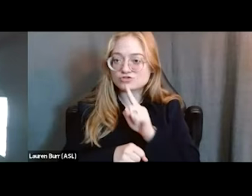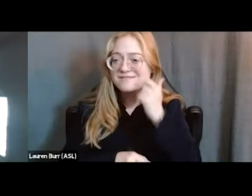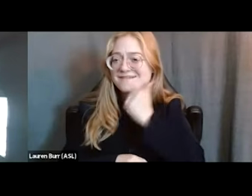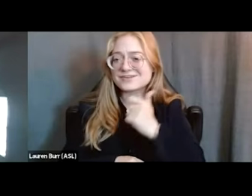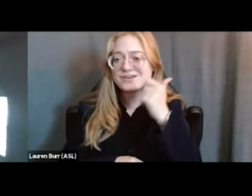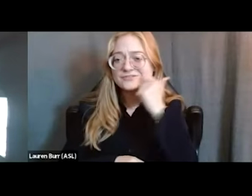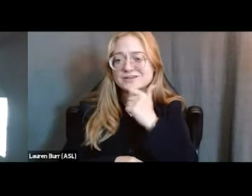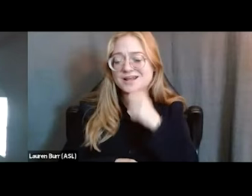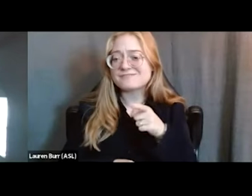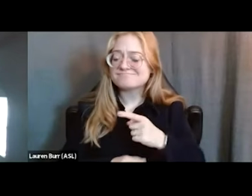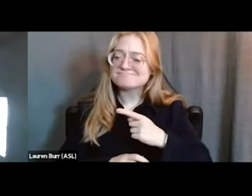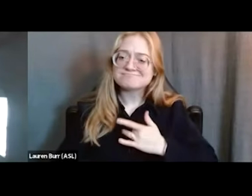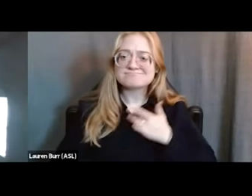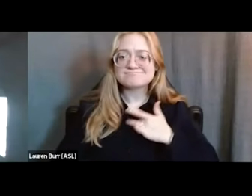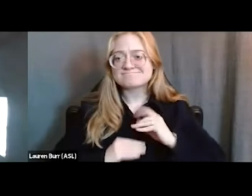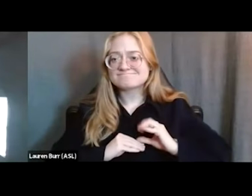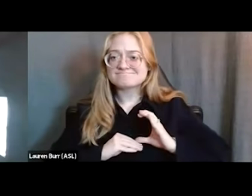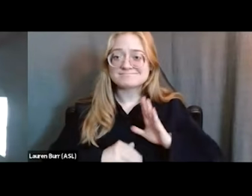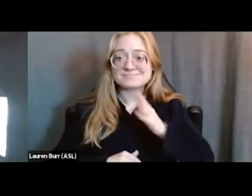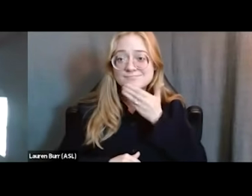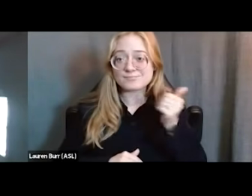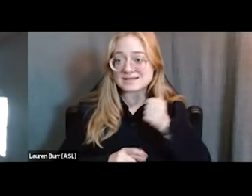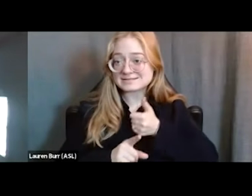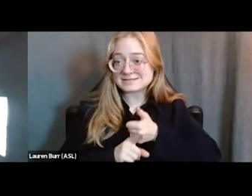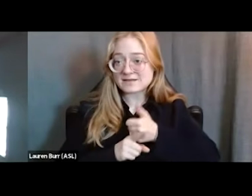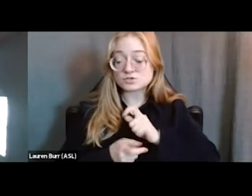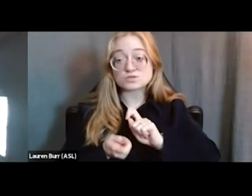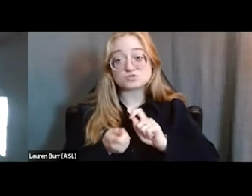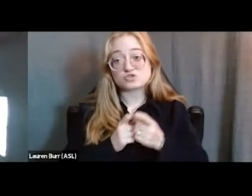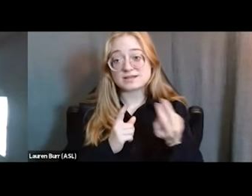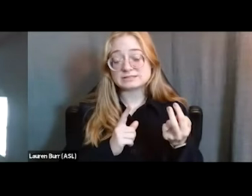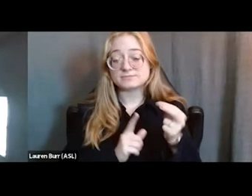And so it's a little bit of a change of perspective, but it's really meeting patients where they are